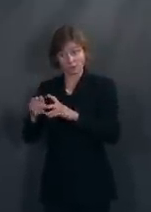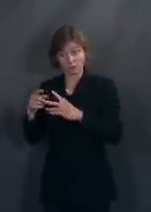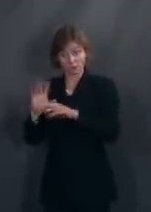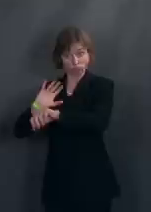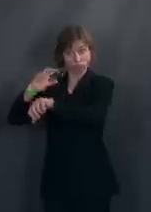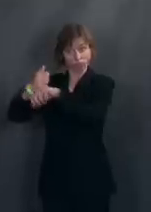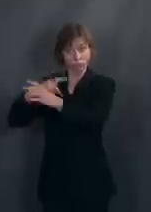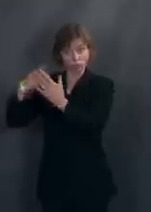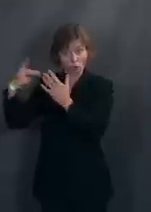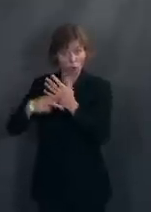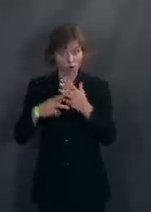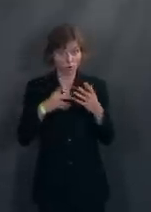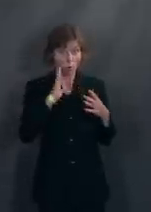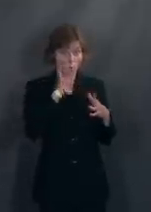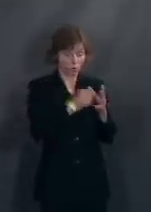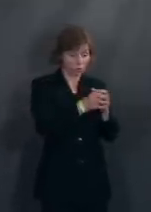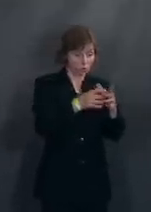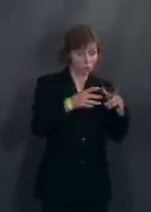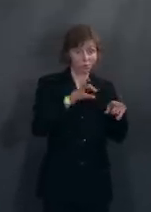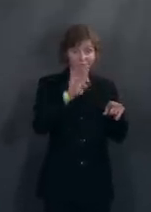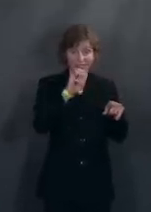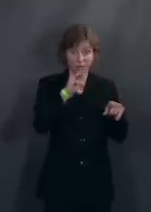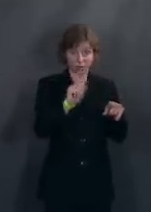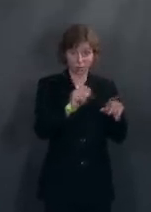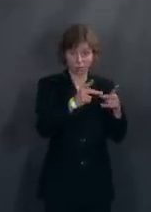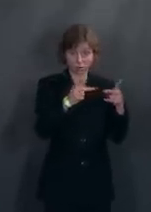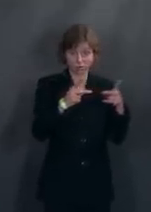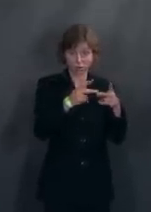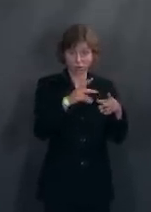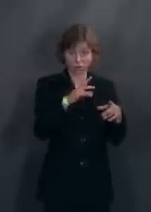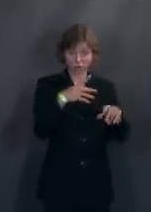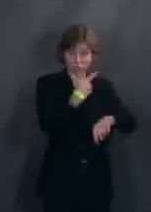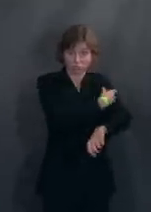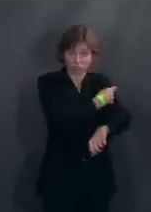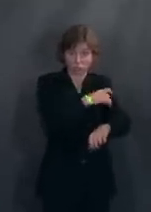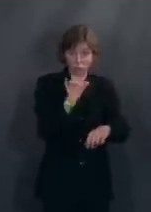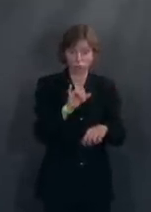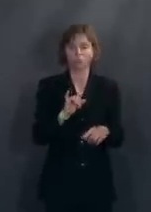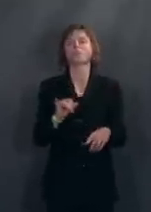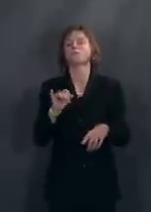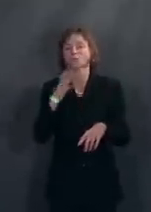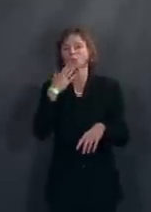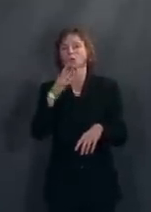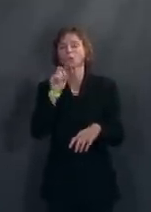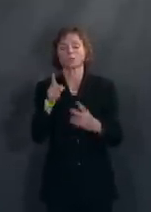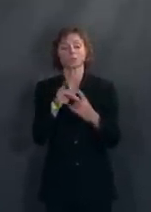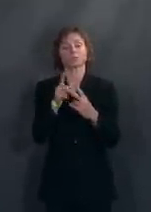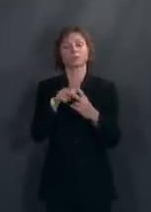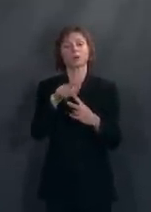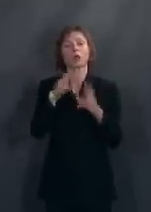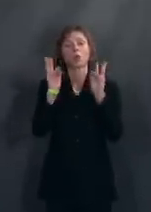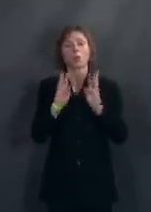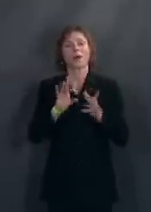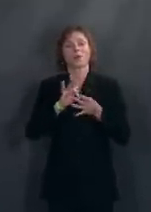Mr. Zients: Good questions and thank you. First on the weather, I talked to General Perna earlier this morning,